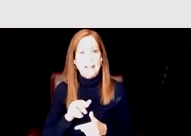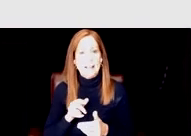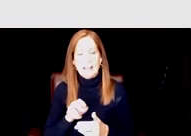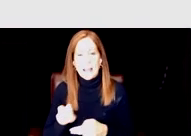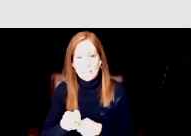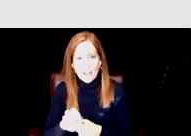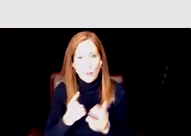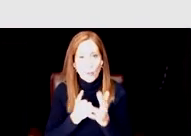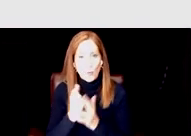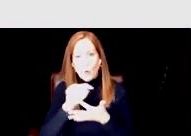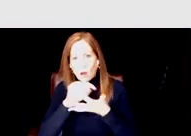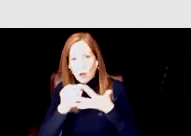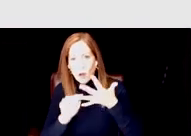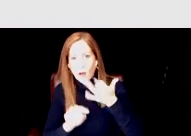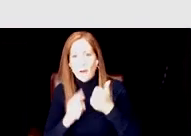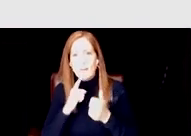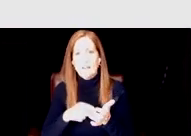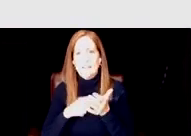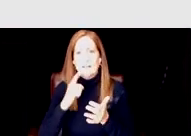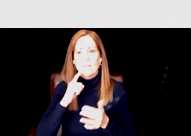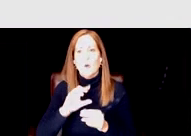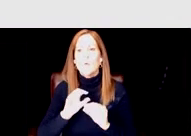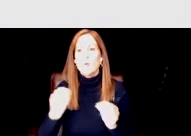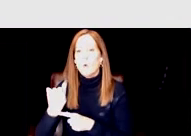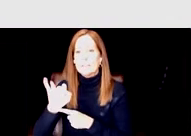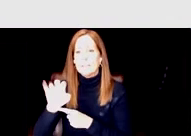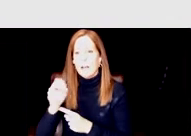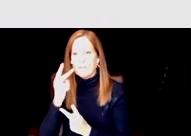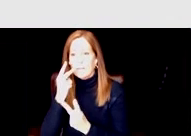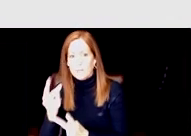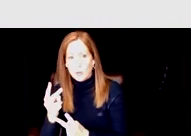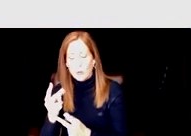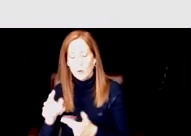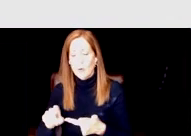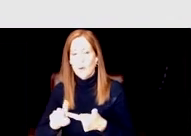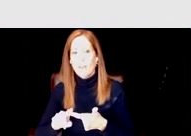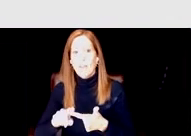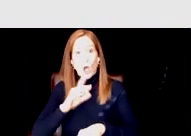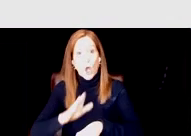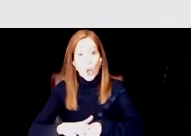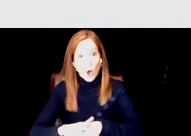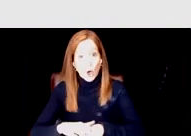go to the "No Styles" view, then the "Alerts" flag tab on the left,